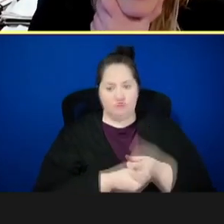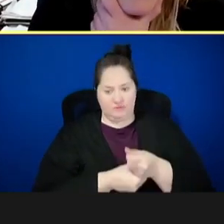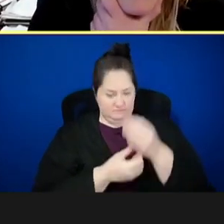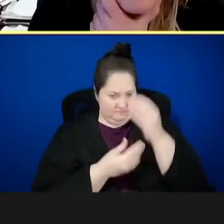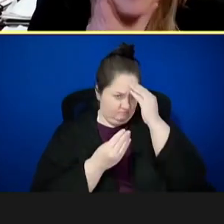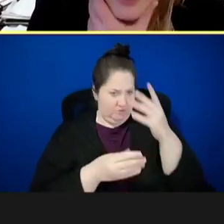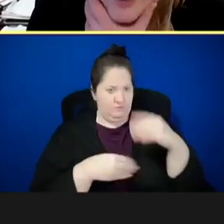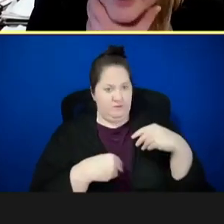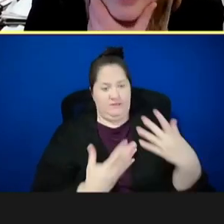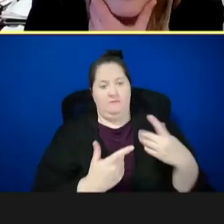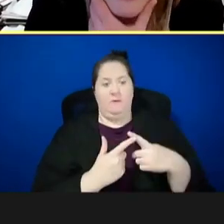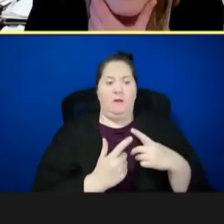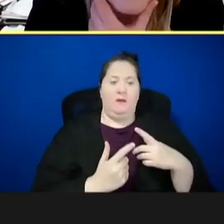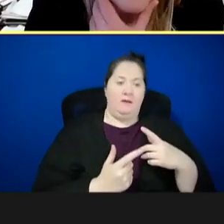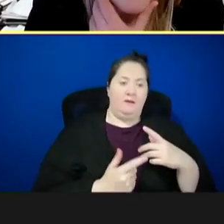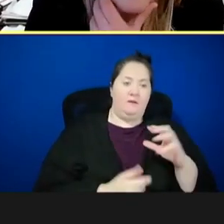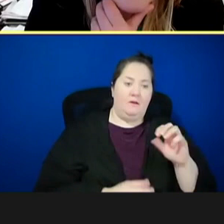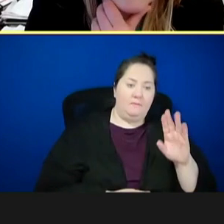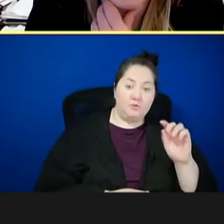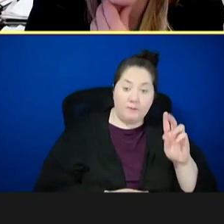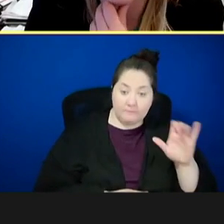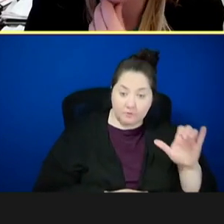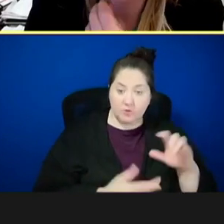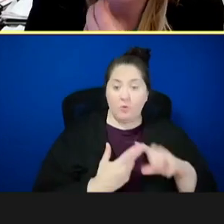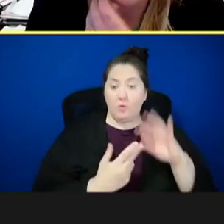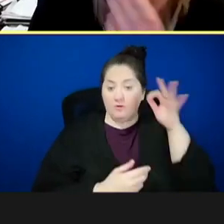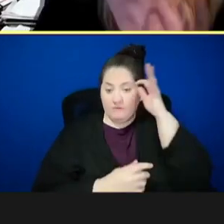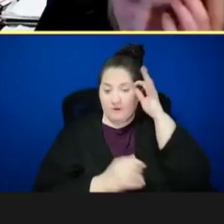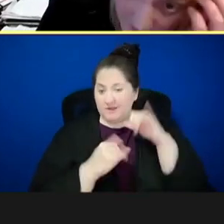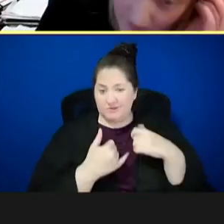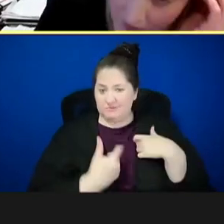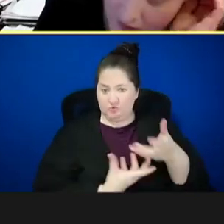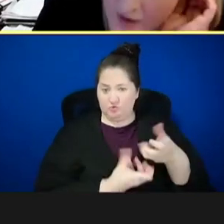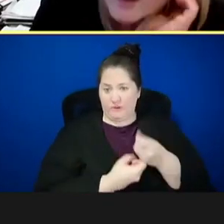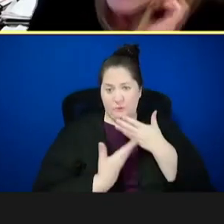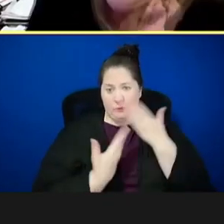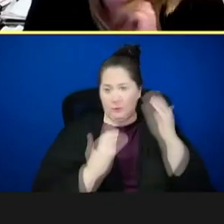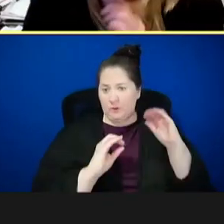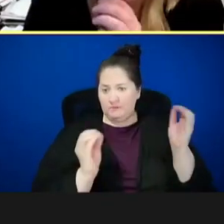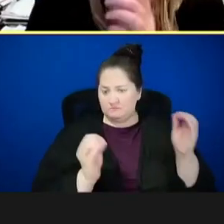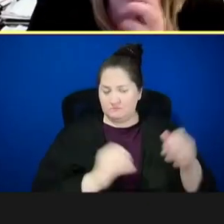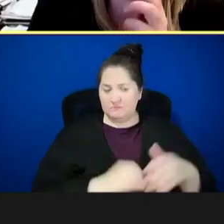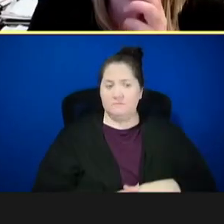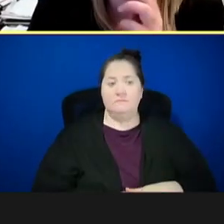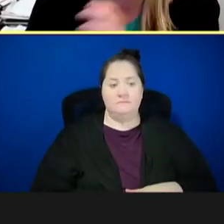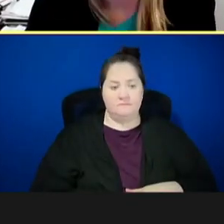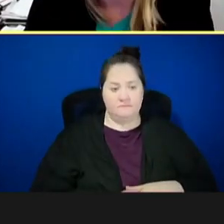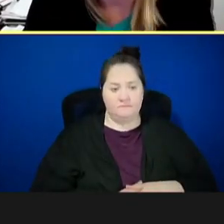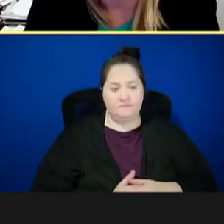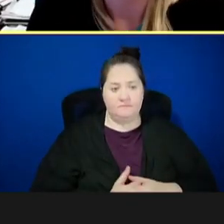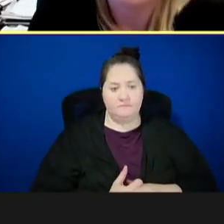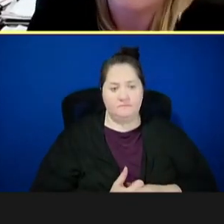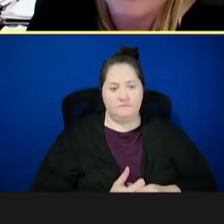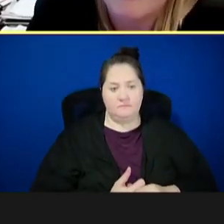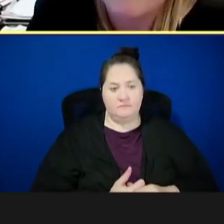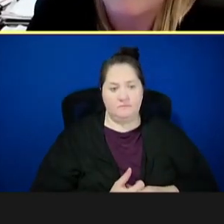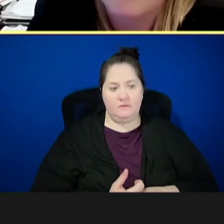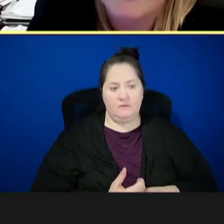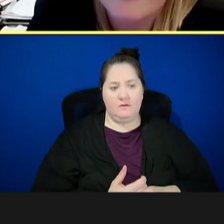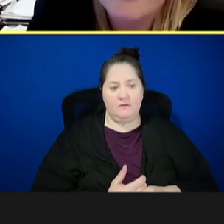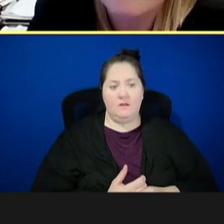either obstetric healthcare providers or federal agencies. Black pregnant people were significantly